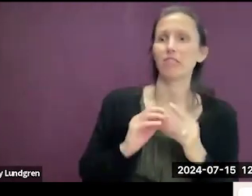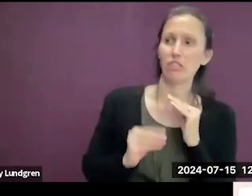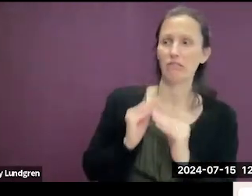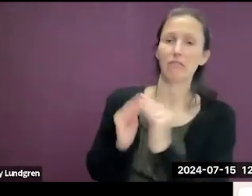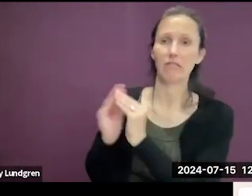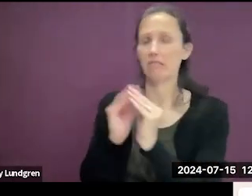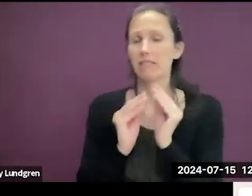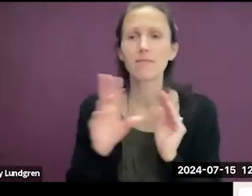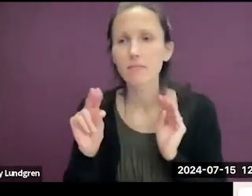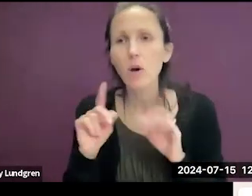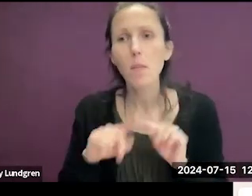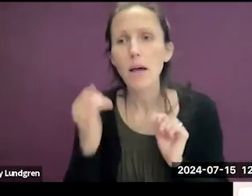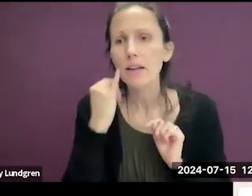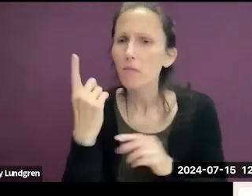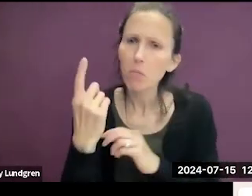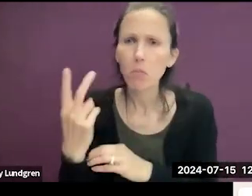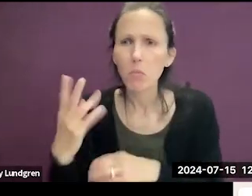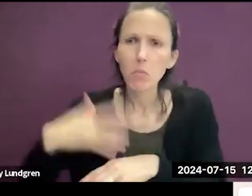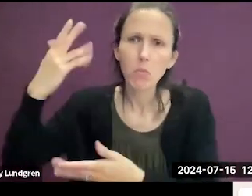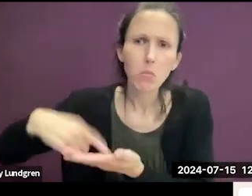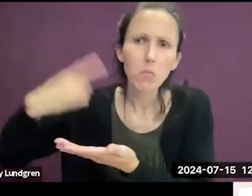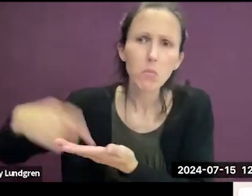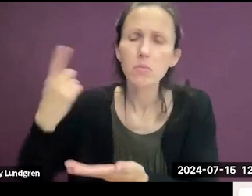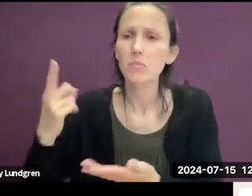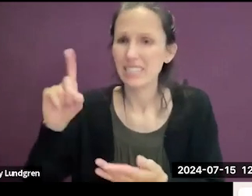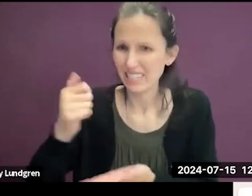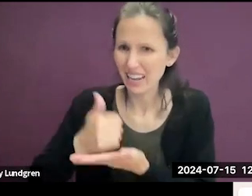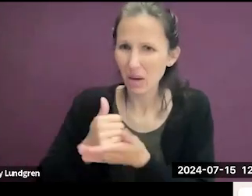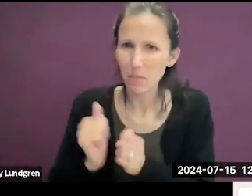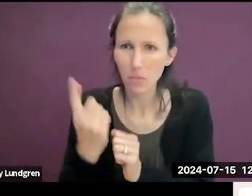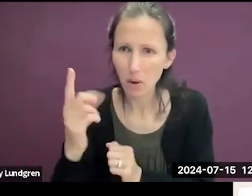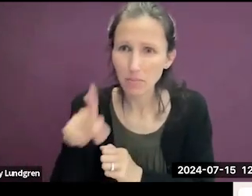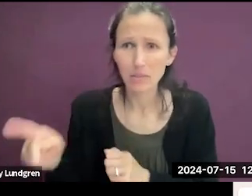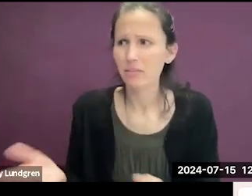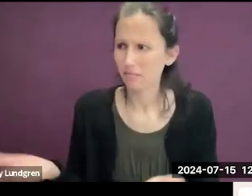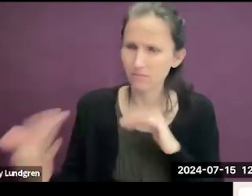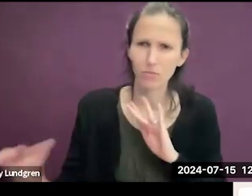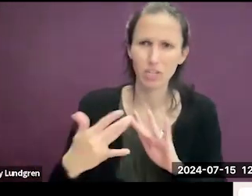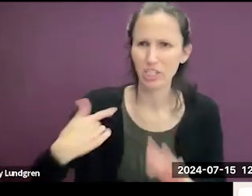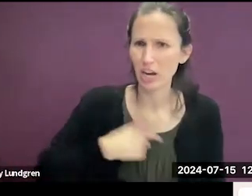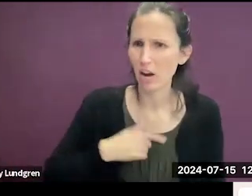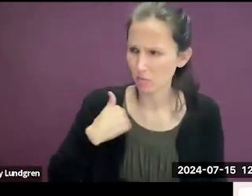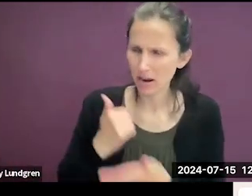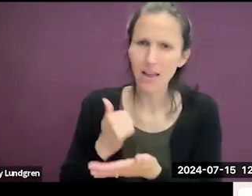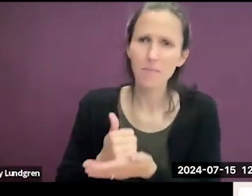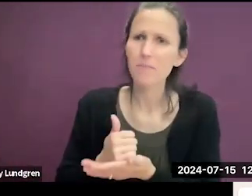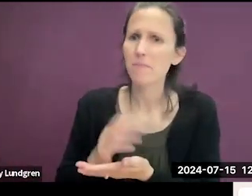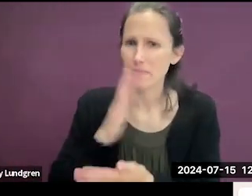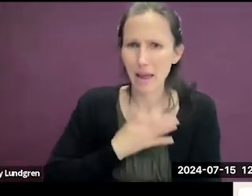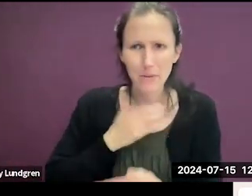on your own in the future. So again, thank you all for popping in. Feel free to let us know if you need us as time goes by. Thank you all. Have a great day.